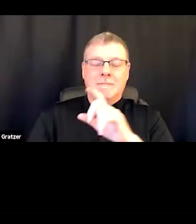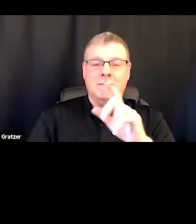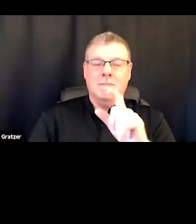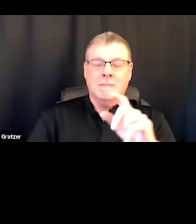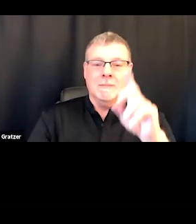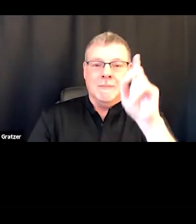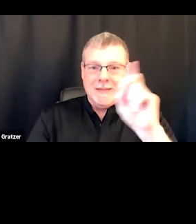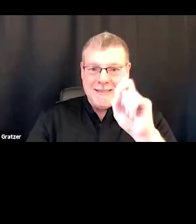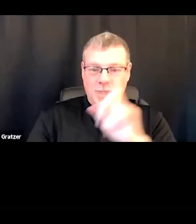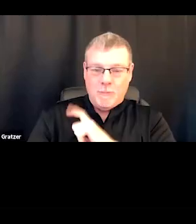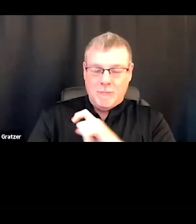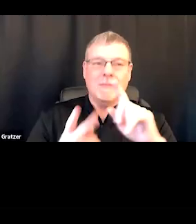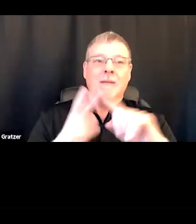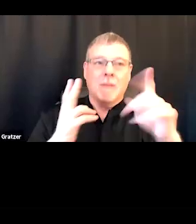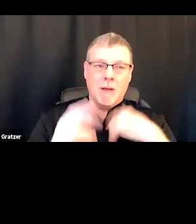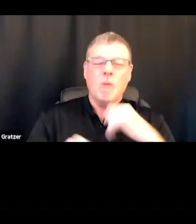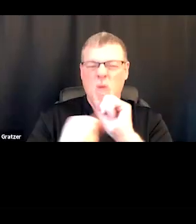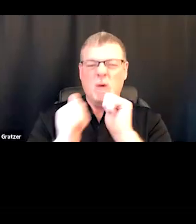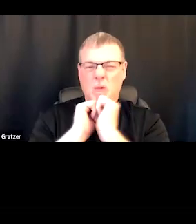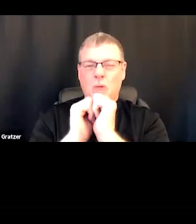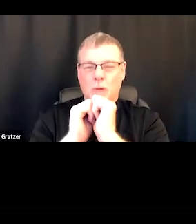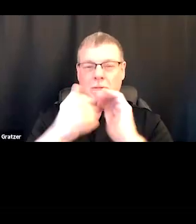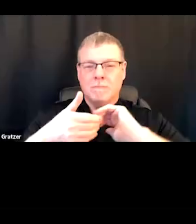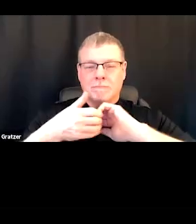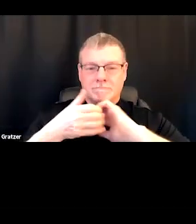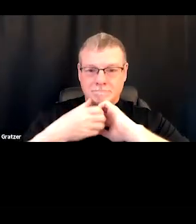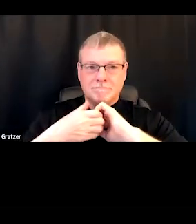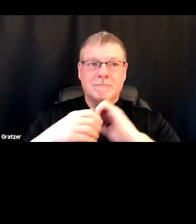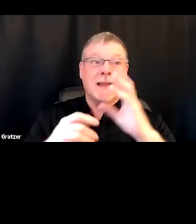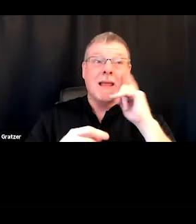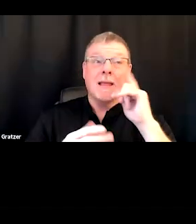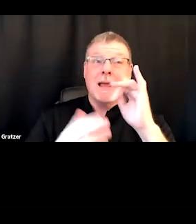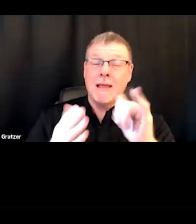but we work very closely with one another. I think one of the things that might be helpful to mention